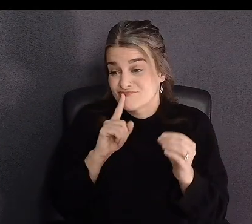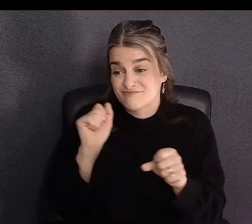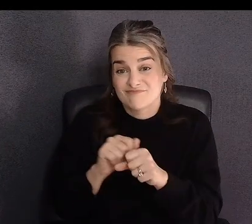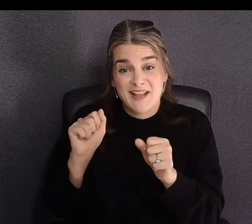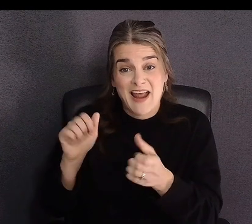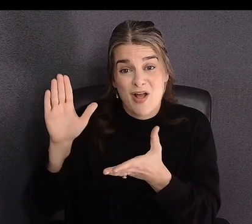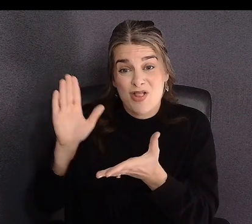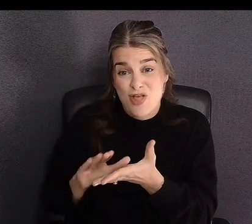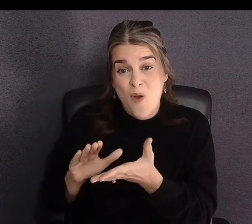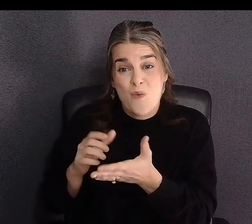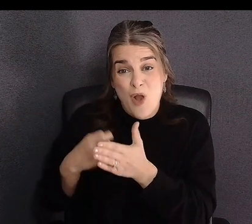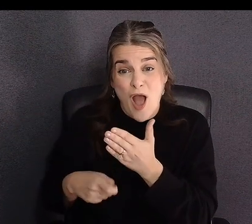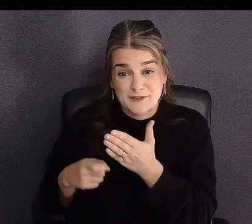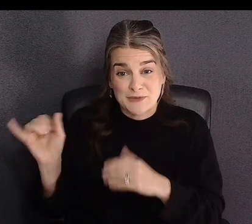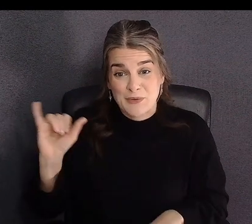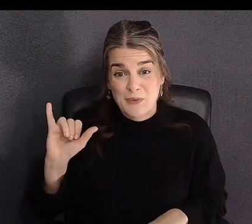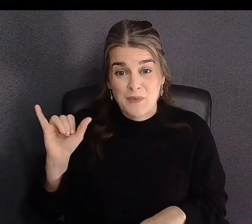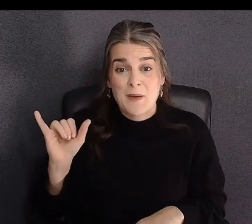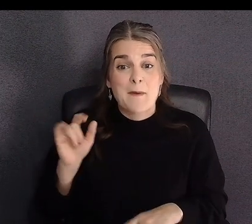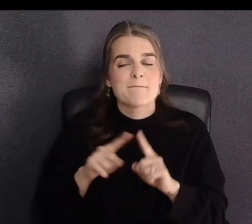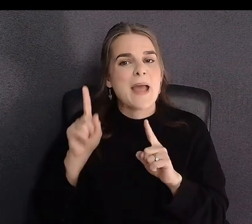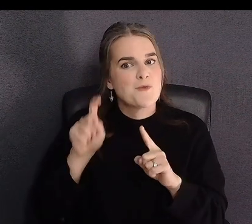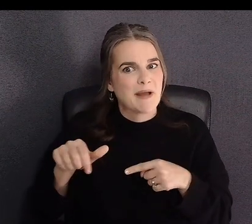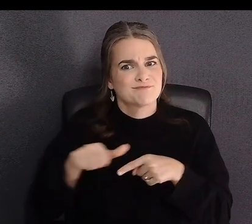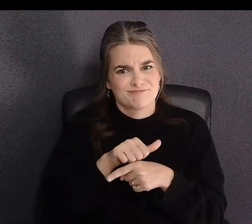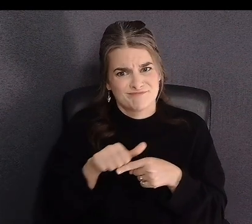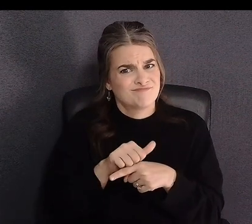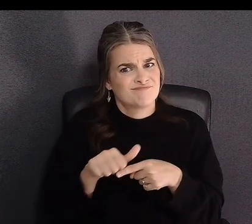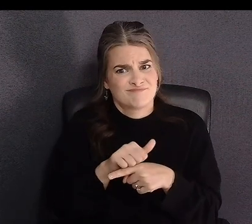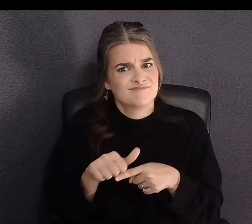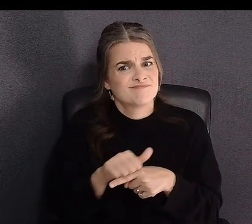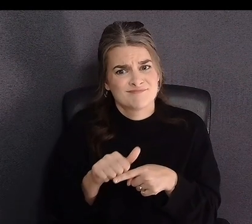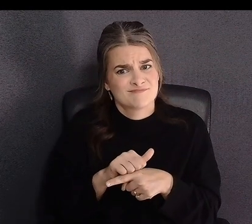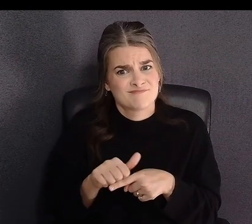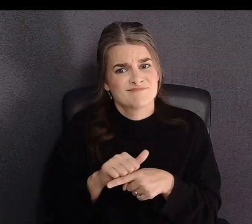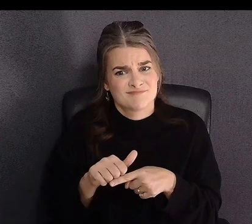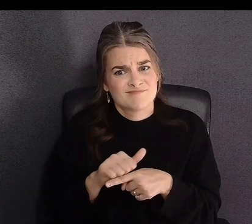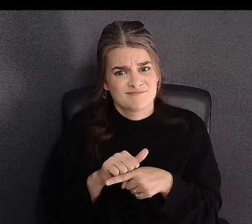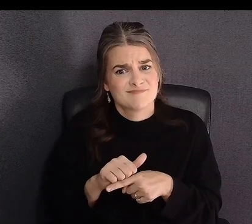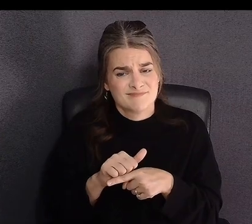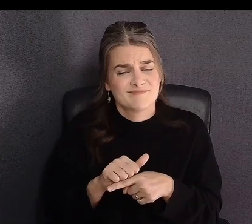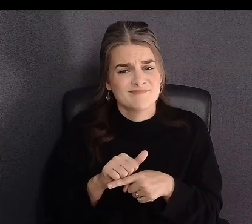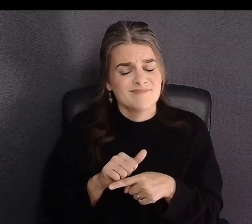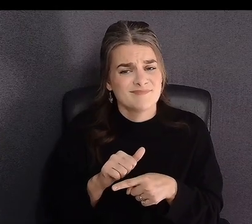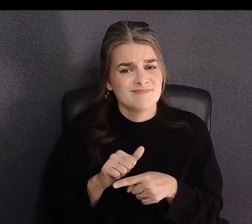There is a very steep learning curve to adapting crochet. But it's a really cool process.